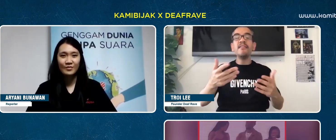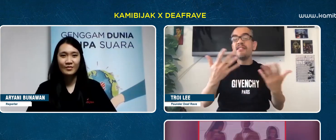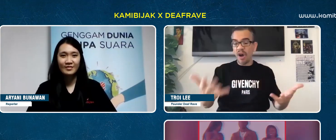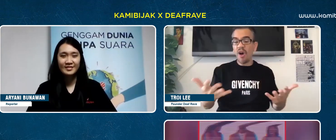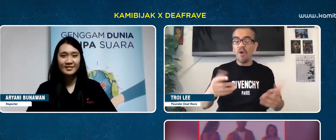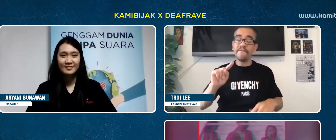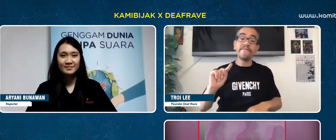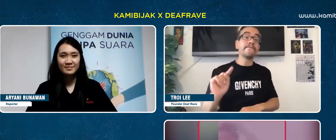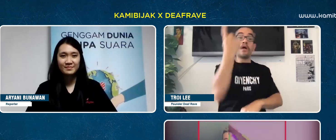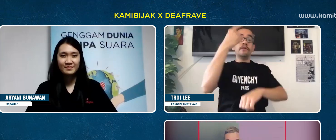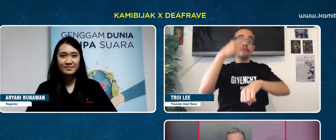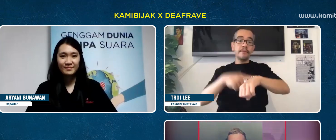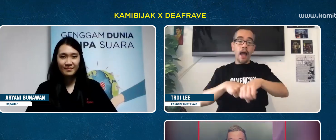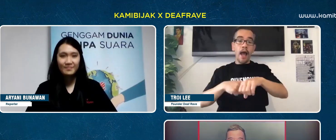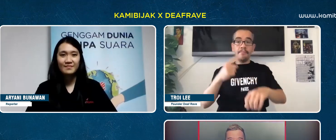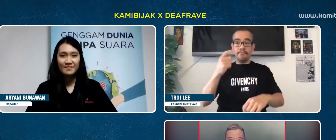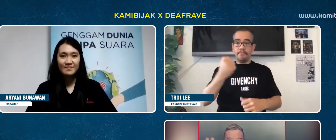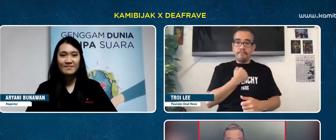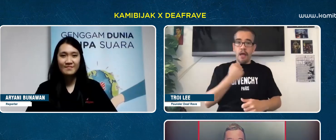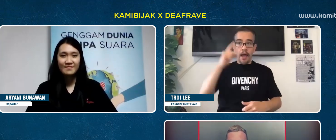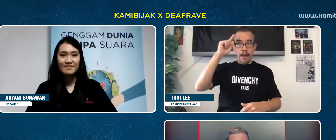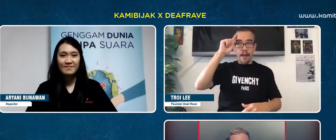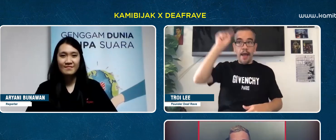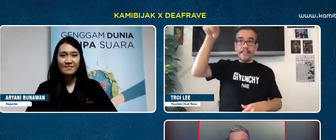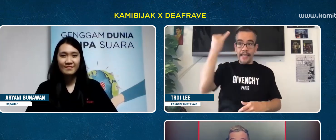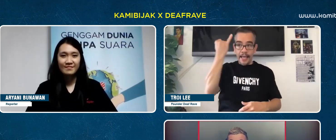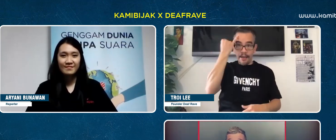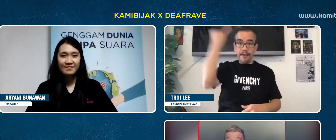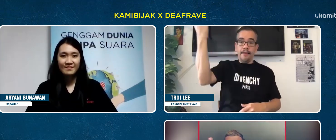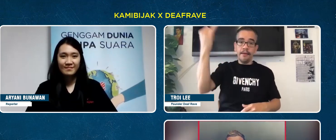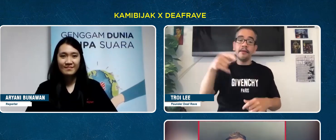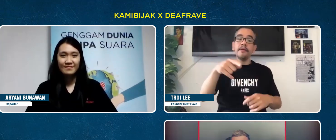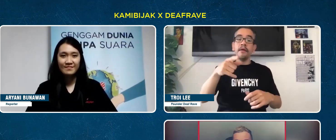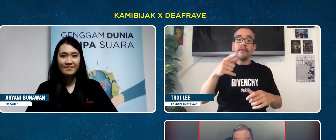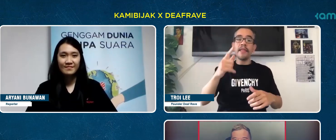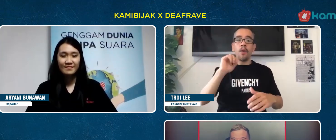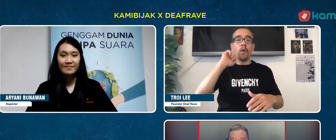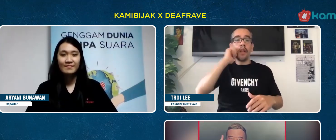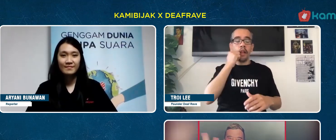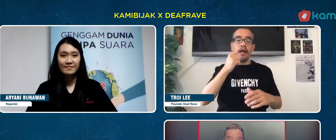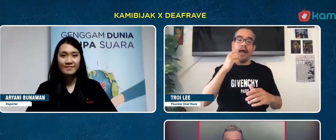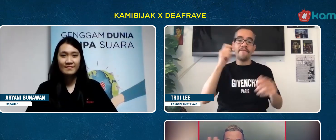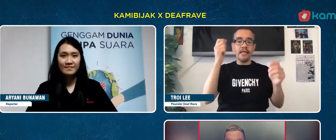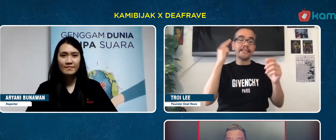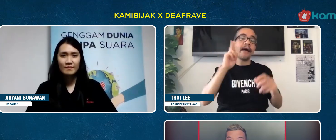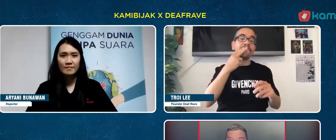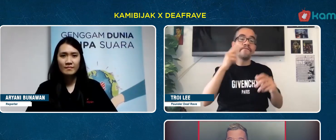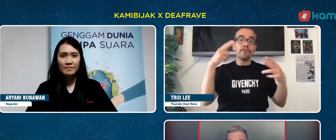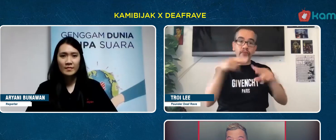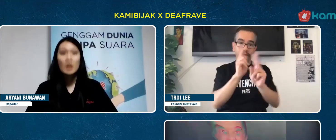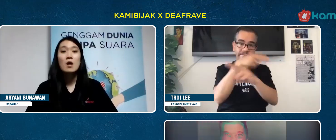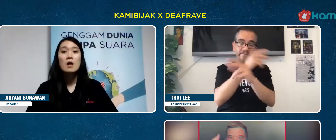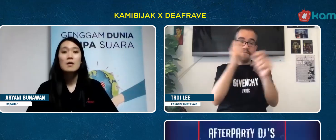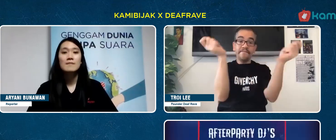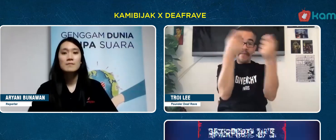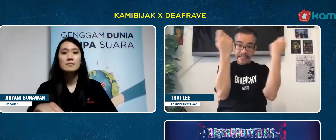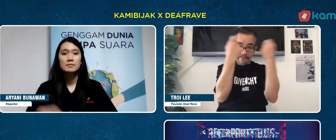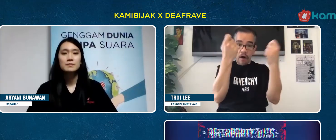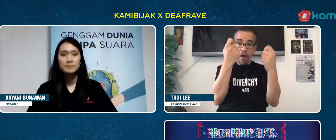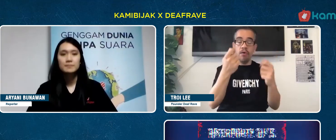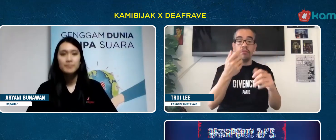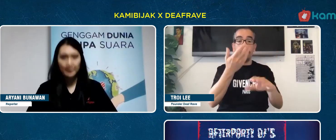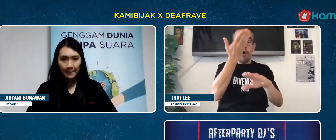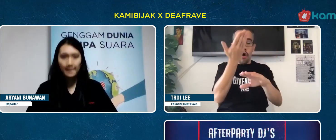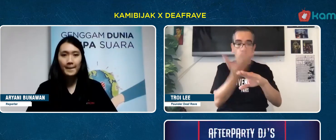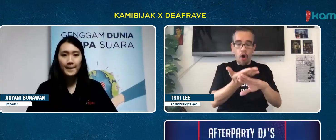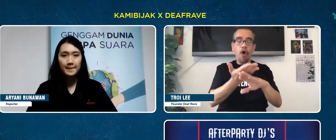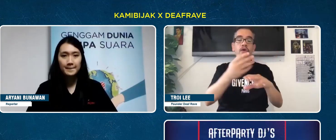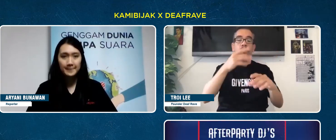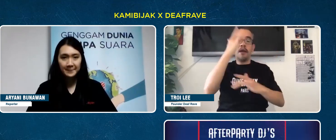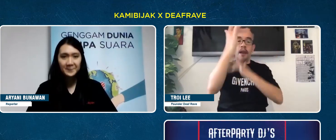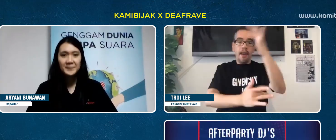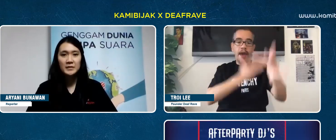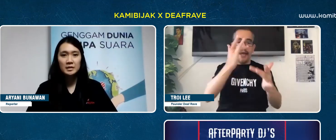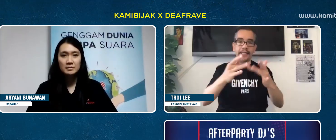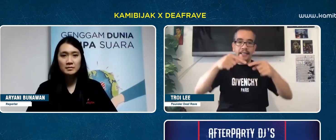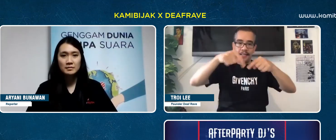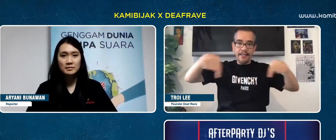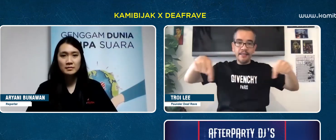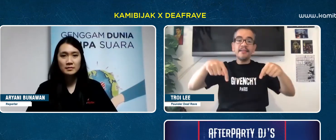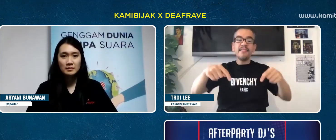It was the first time it was held Deaf Rave Festival Online on this website.